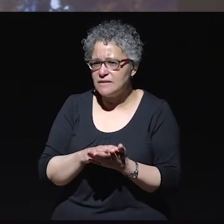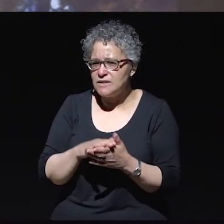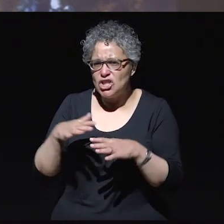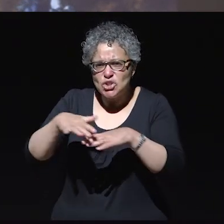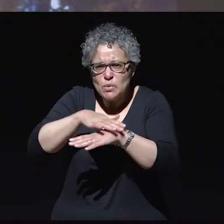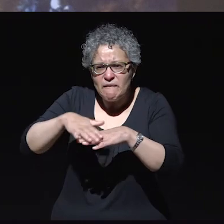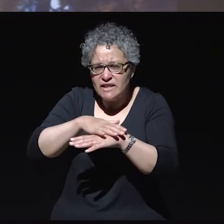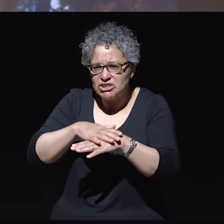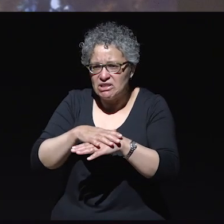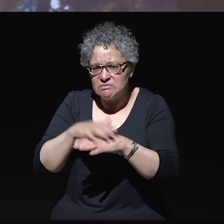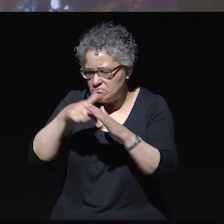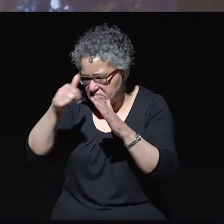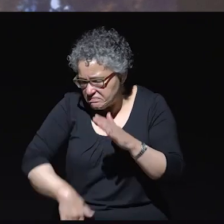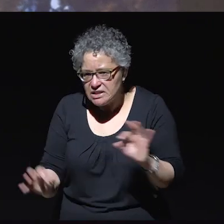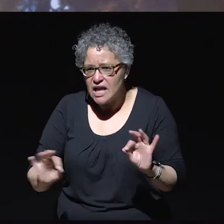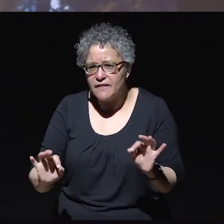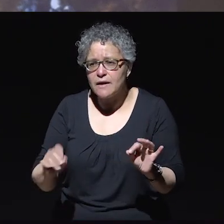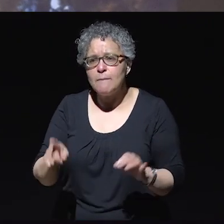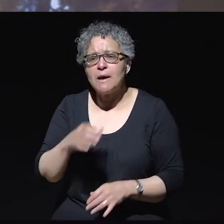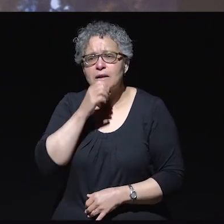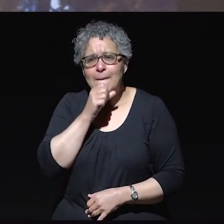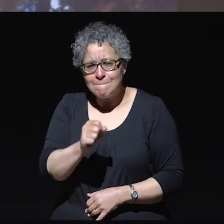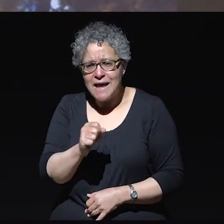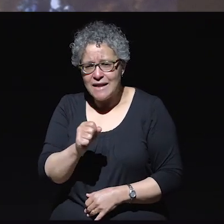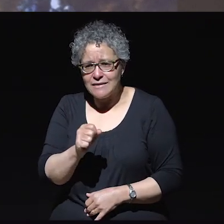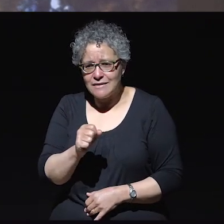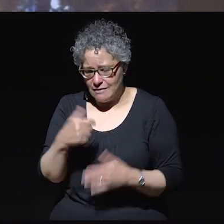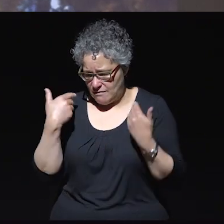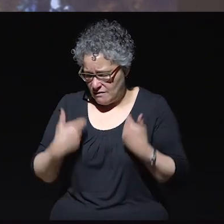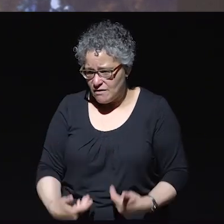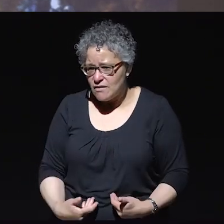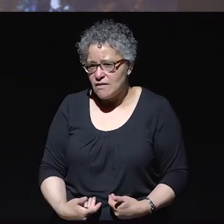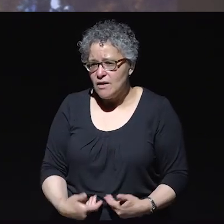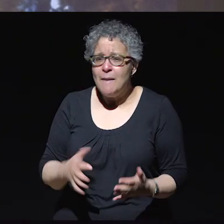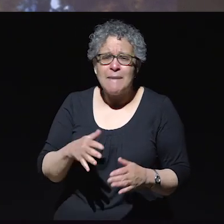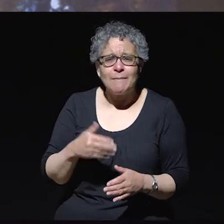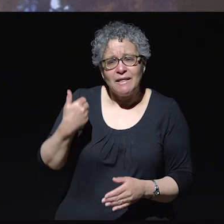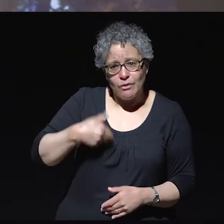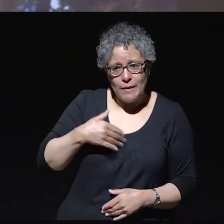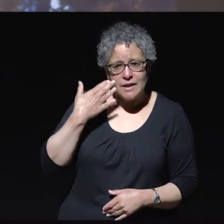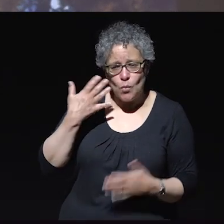certainly when men are dressed in Van Dyck dress. I mean, I can accept that maybe with women who were sort of much less expected